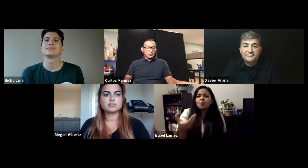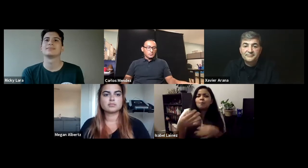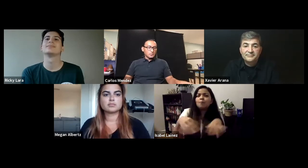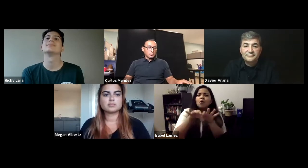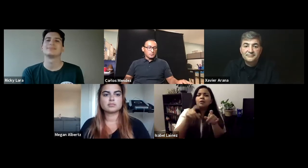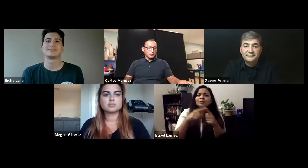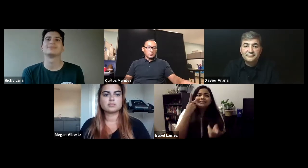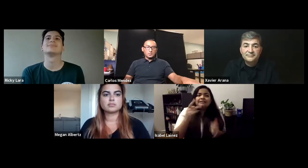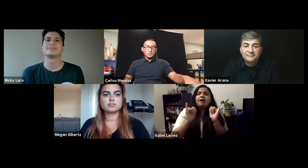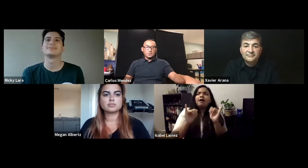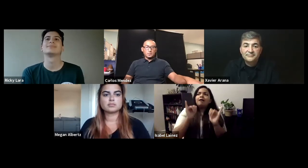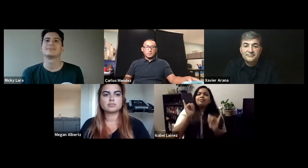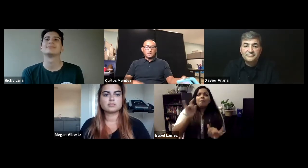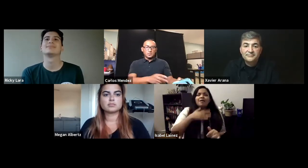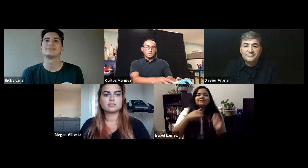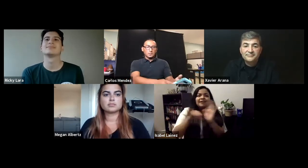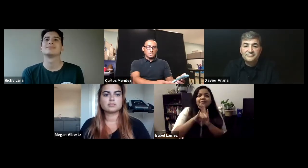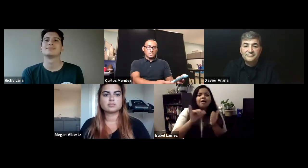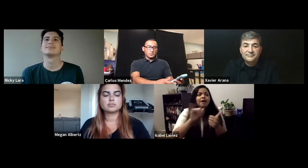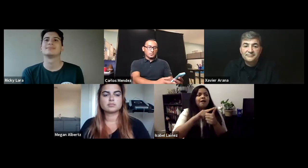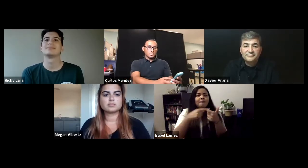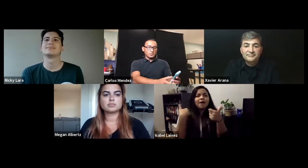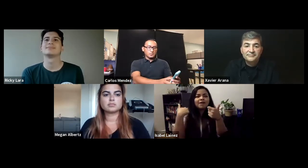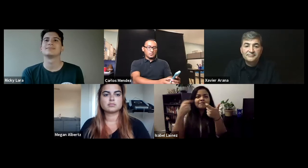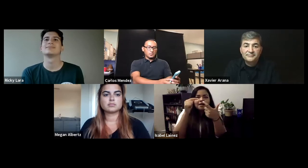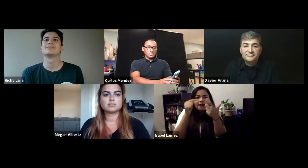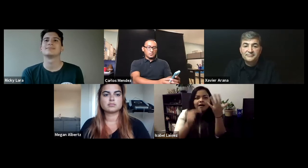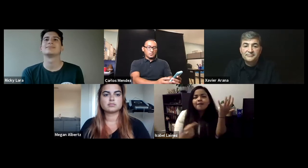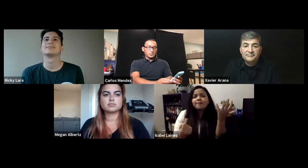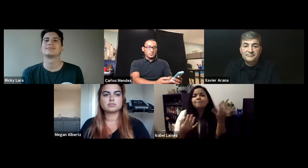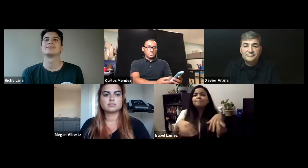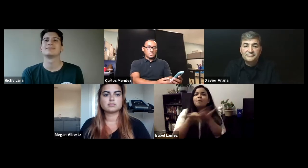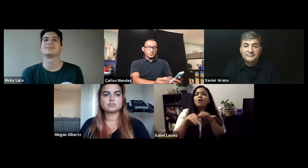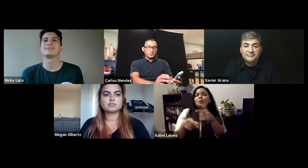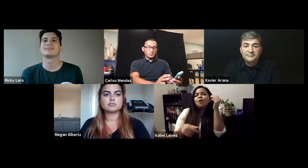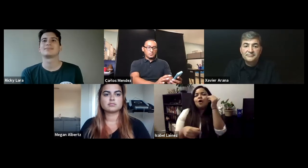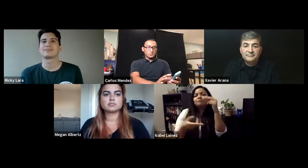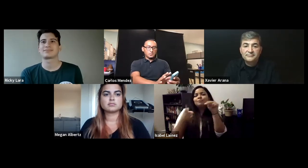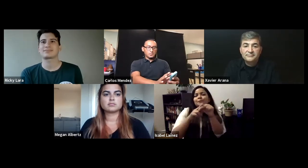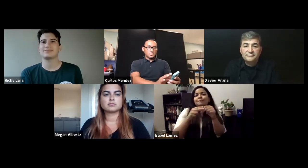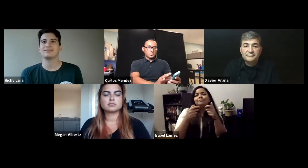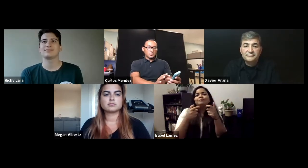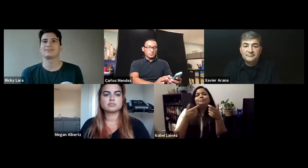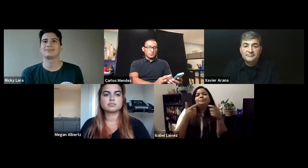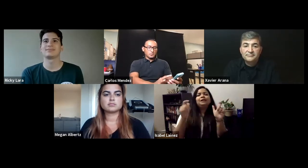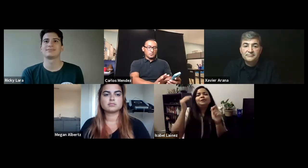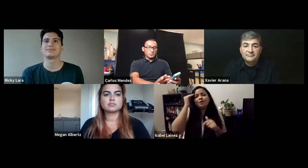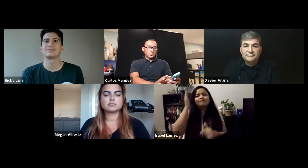you know, it's really important to see all my identity. I...I am Hispanic.